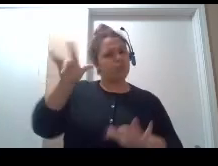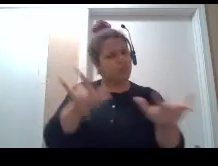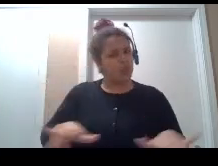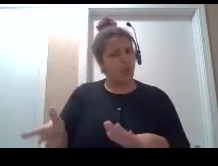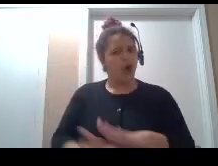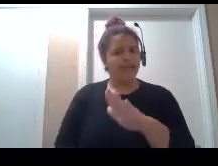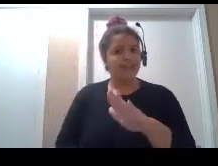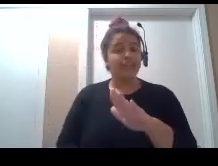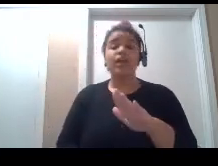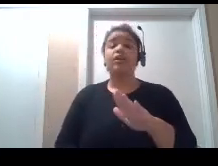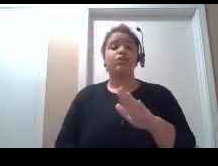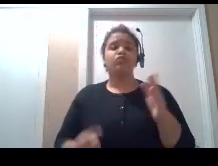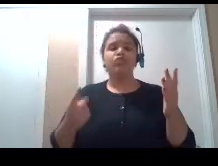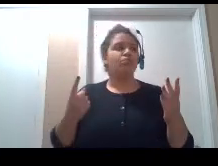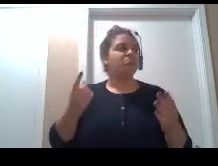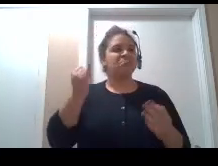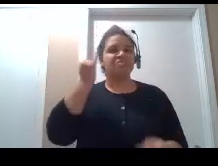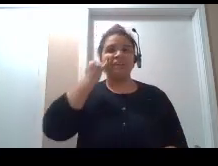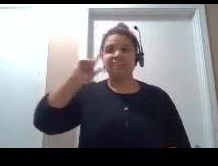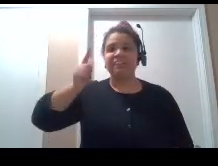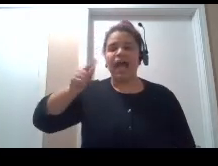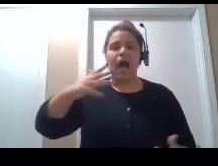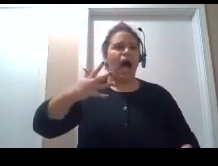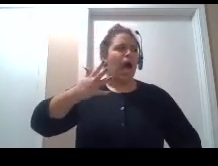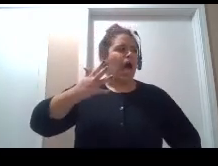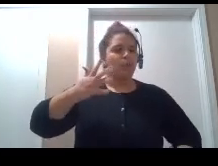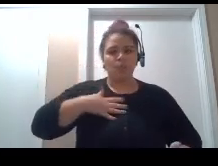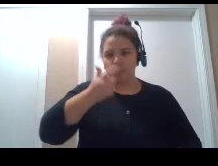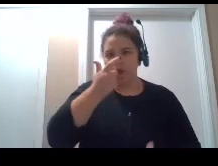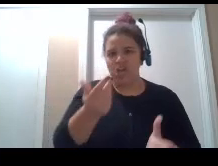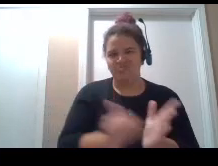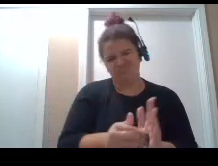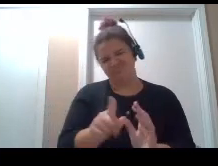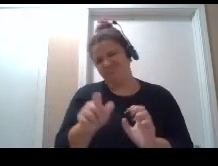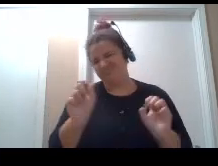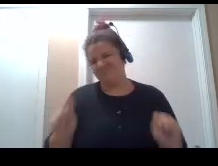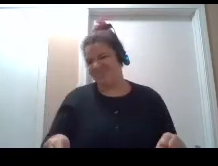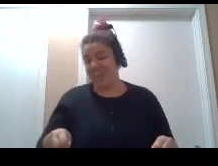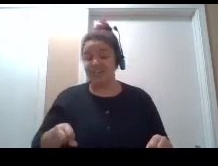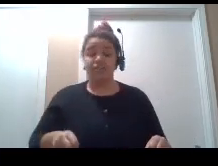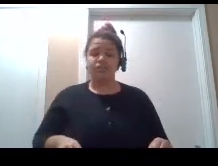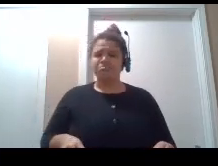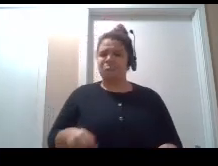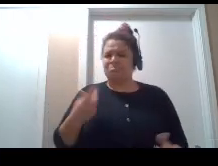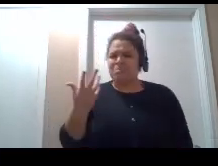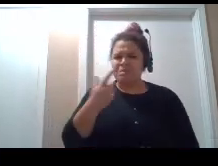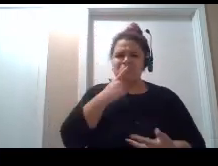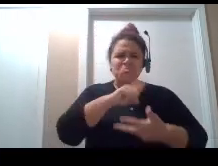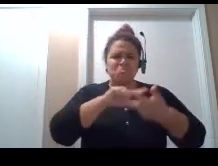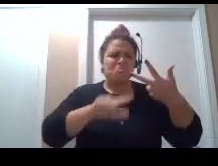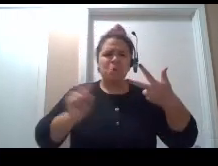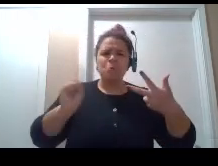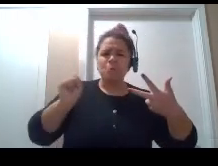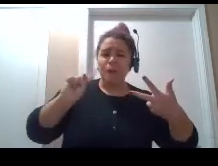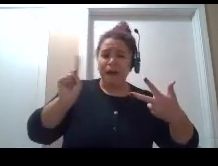and will be available for on-demand viewing as well. All of these resources can be accessed